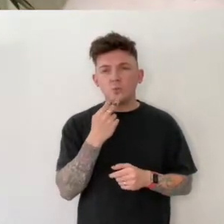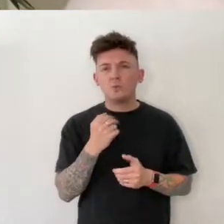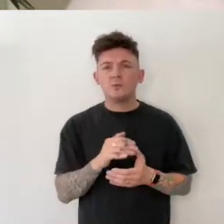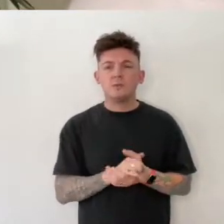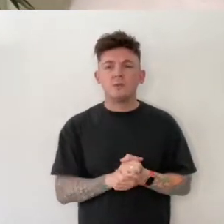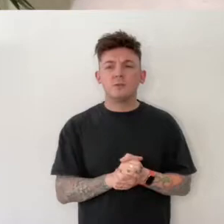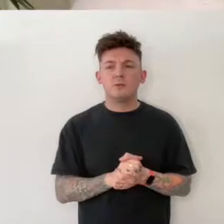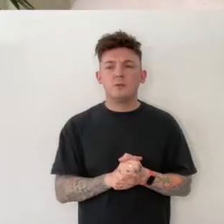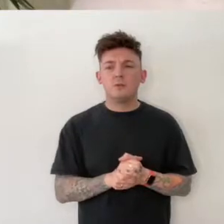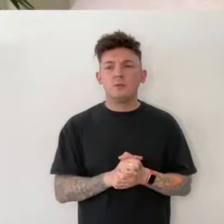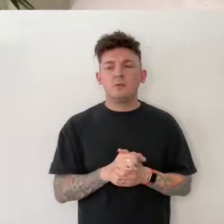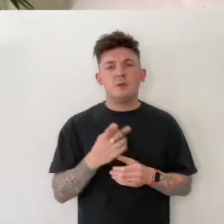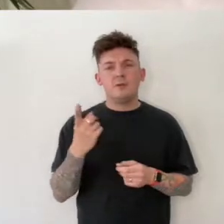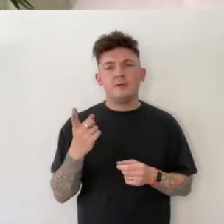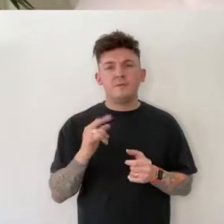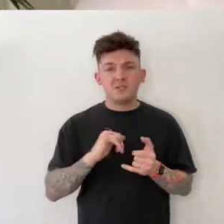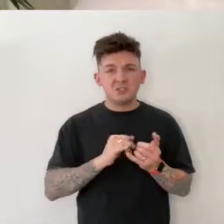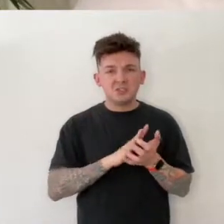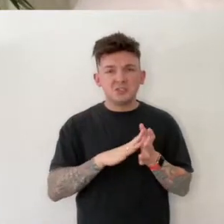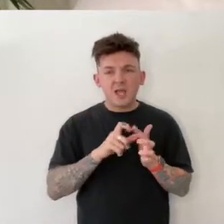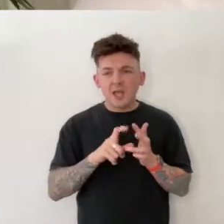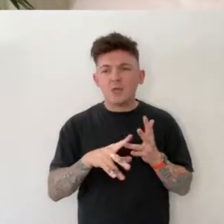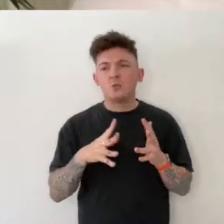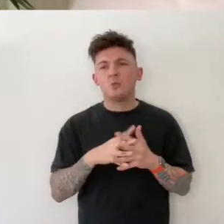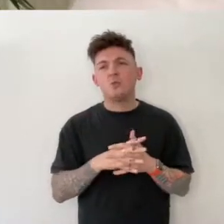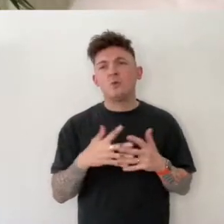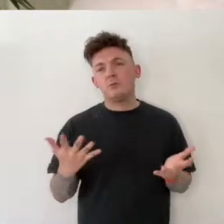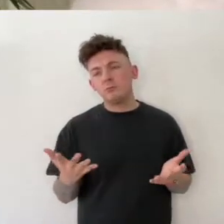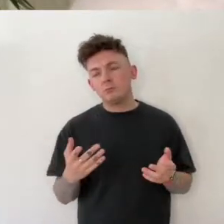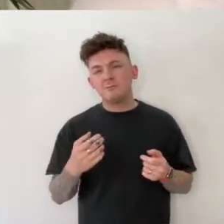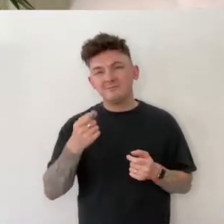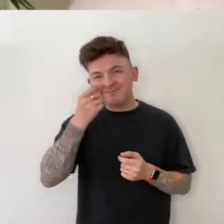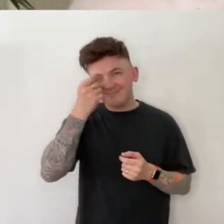make up the original eyeshadow brush, however i find that can make a little bit mushy so